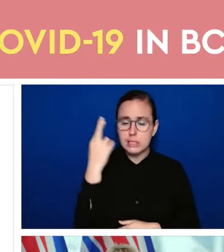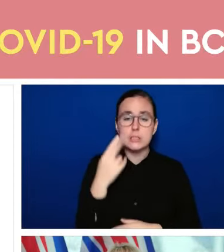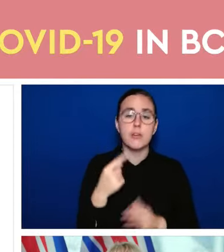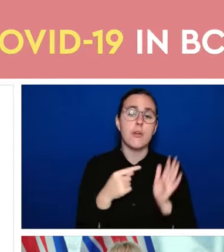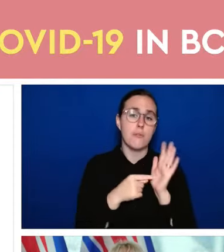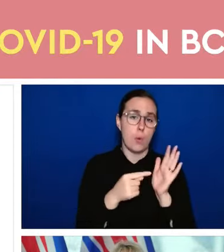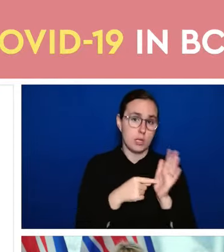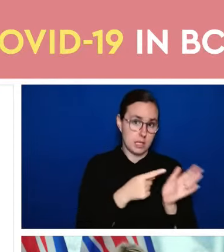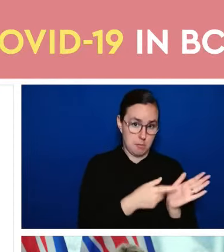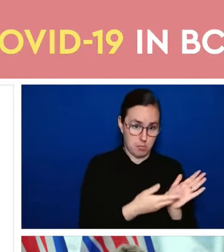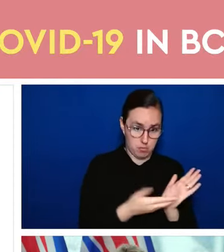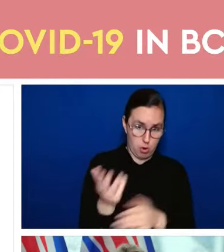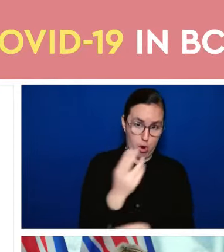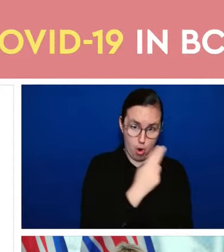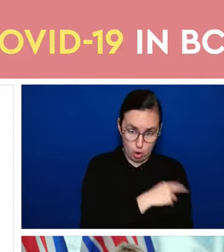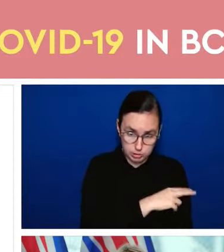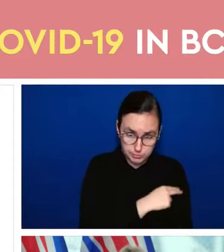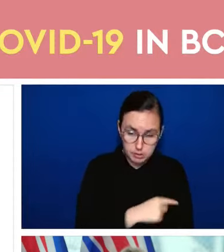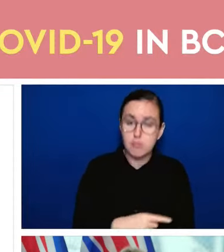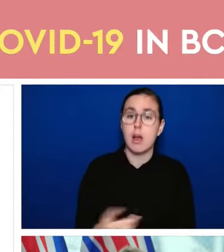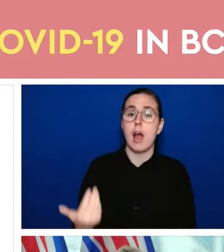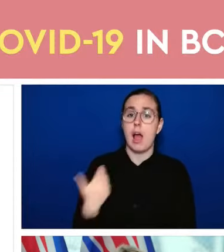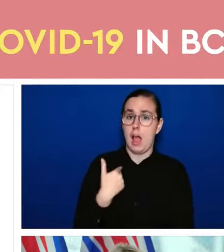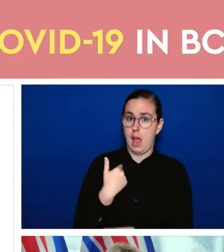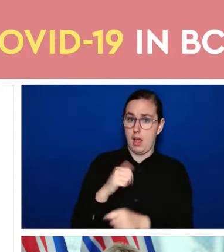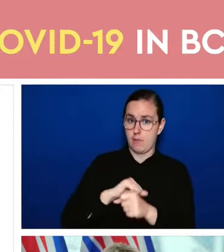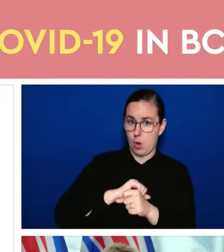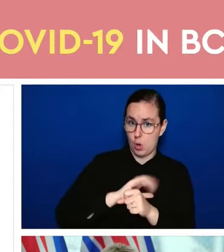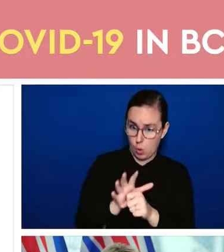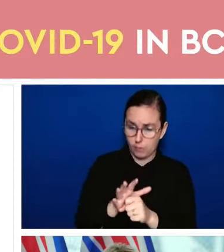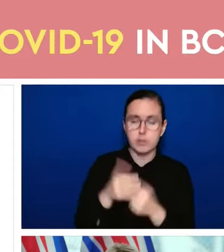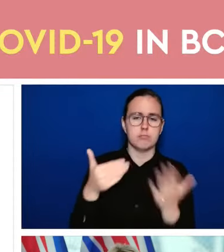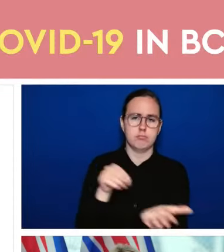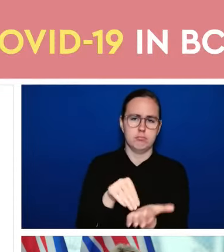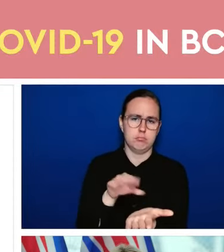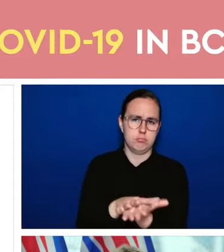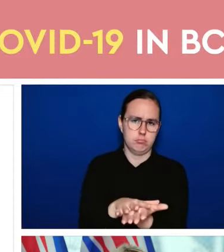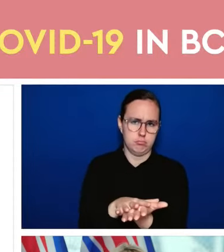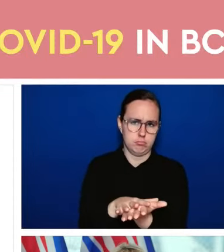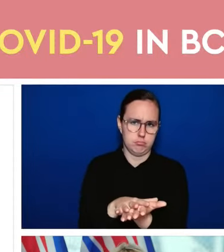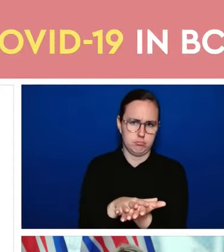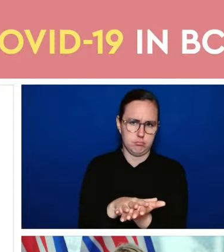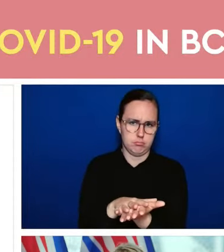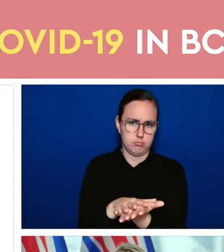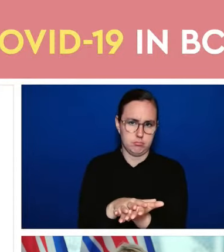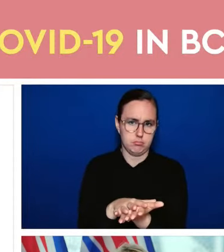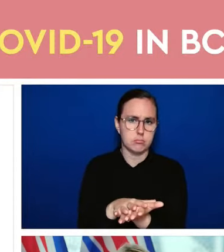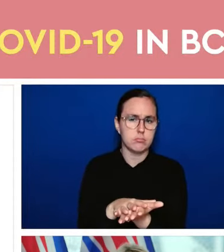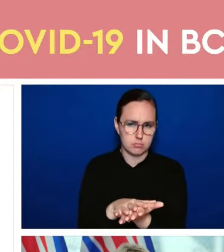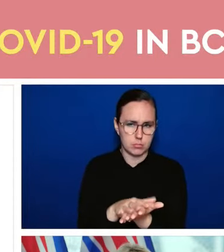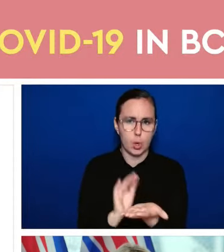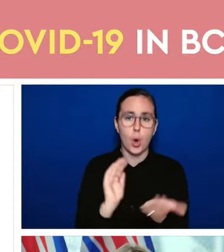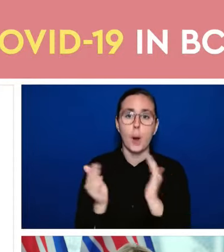are seeing is a change as well. Change from Delta where everybody was in hospital the